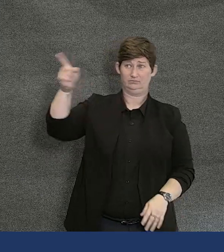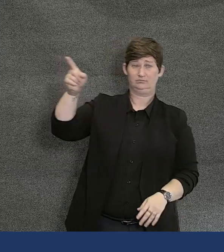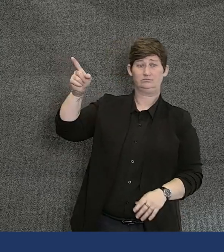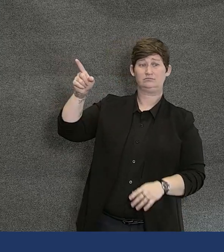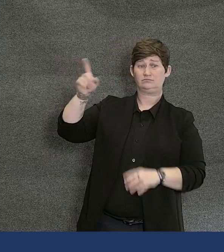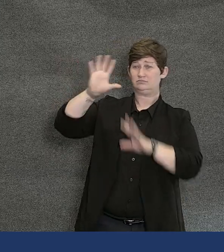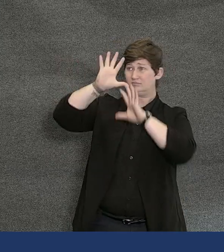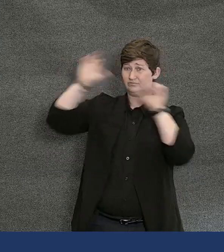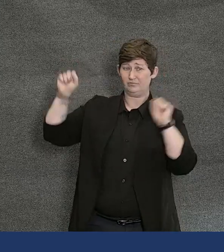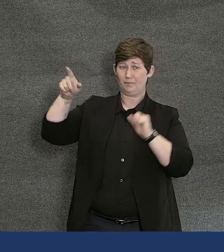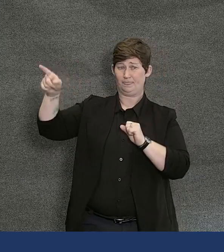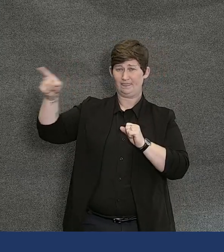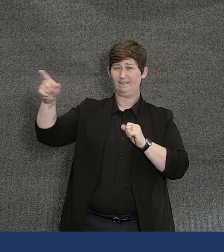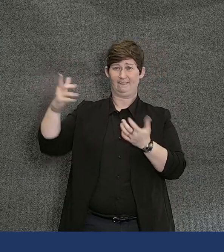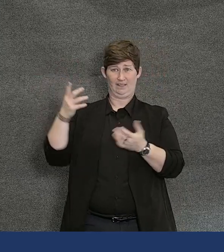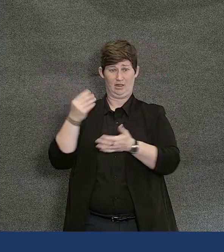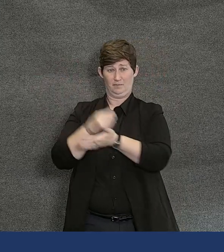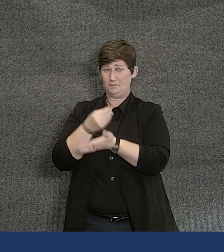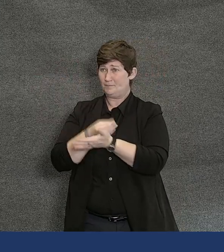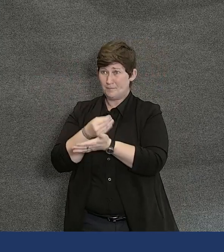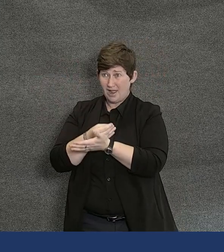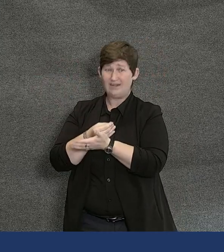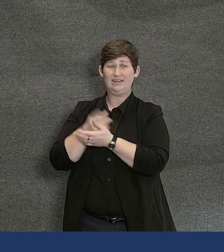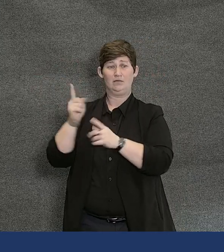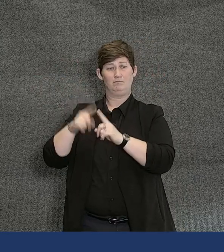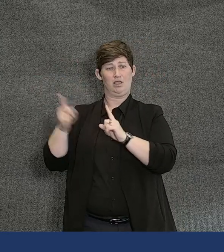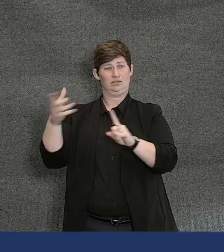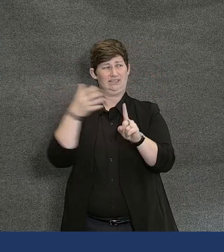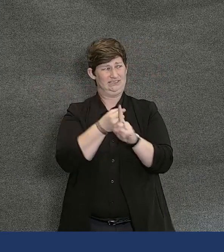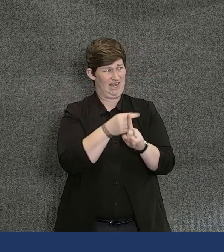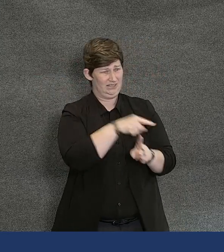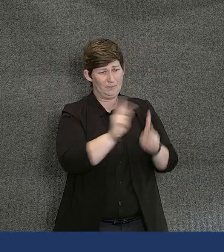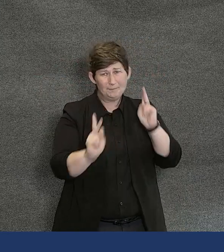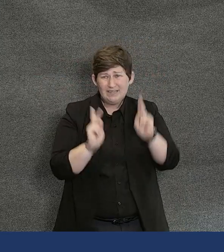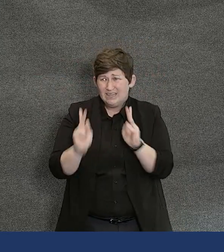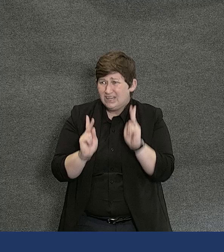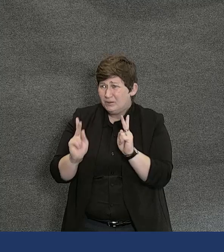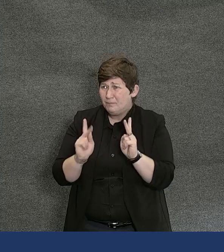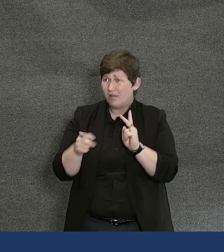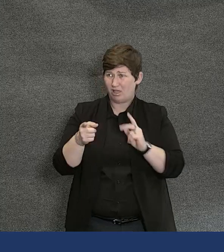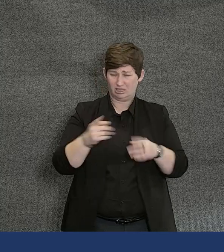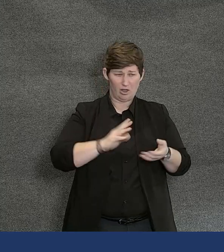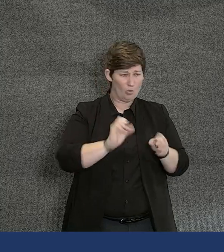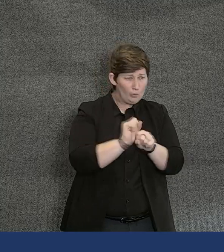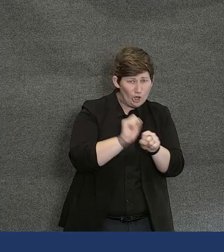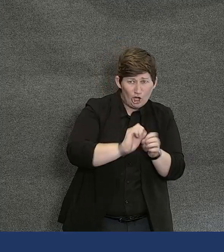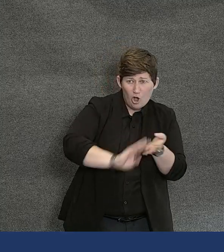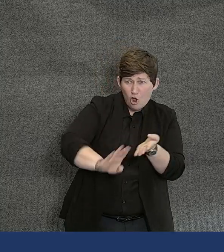He's coming directly for people's jobs. And I just want to say the money is one thing,